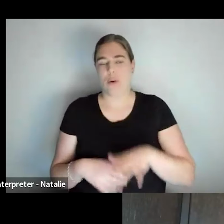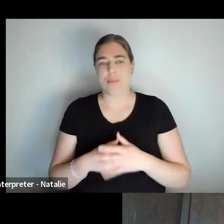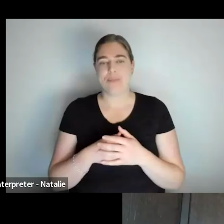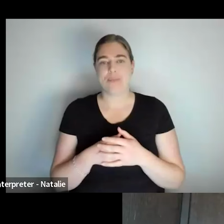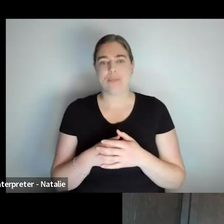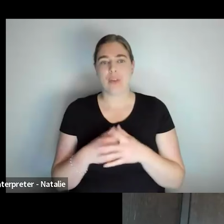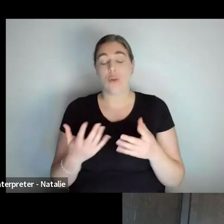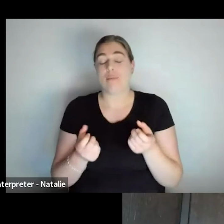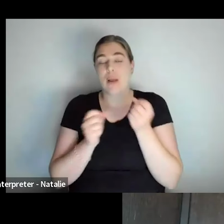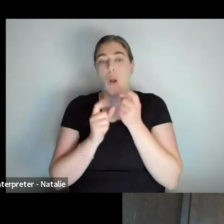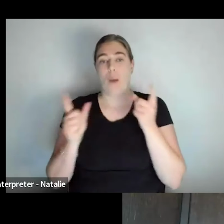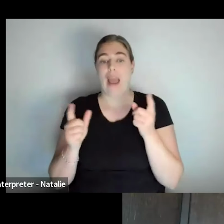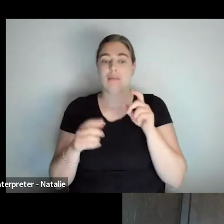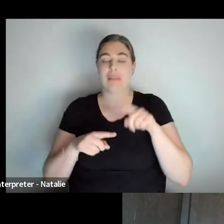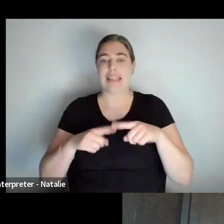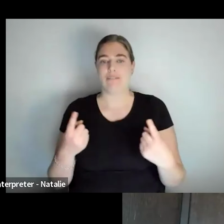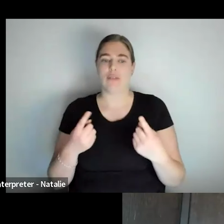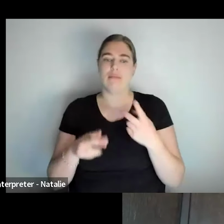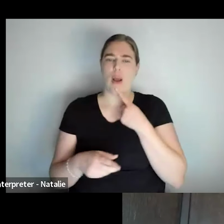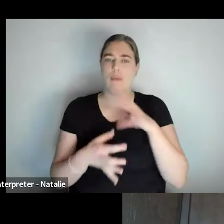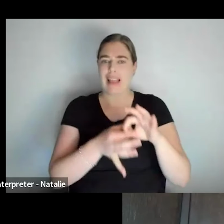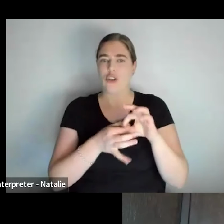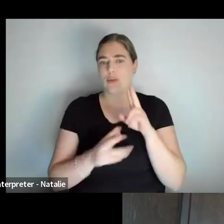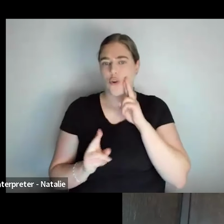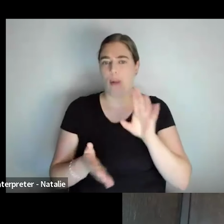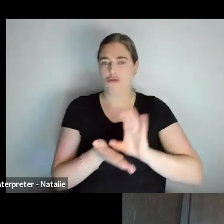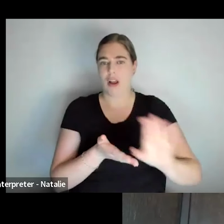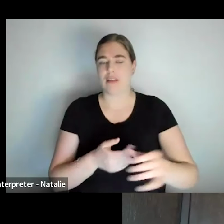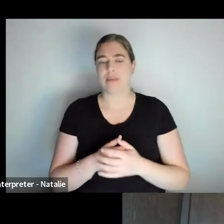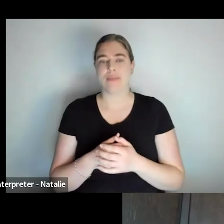that knowing that it is a different kind of relationship that you will have with us.